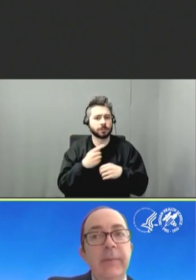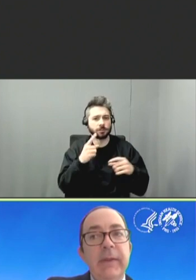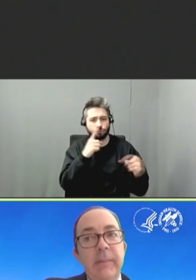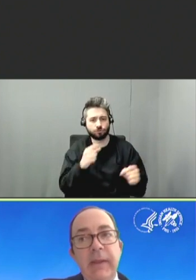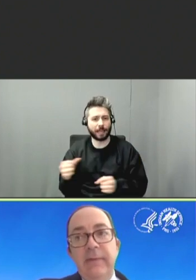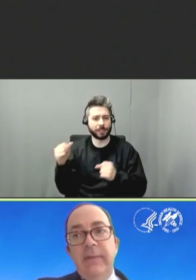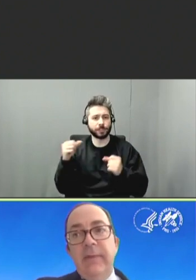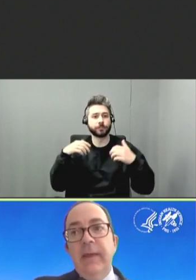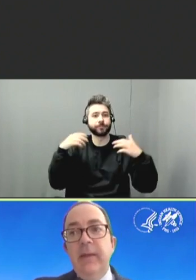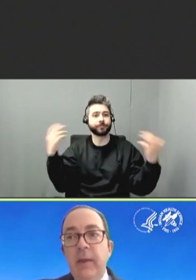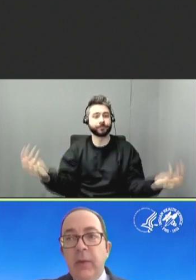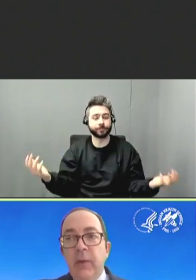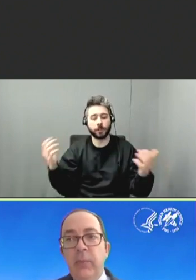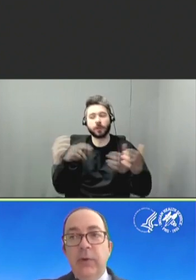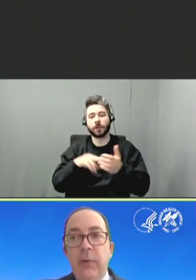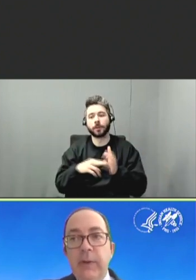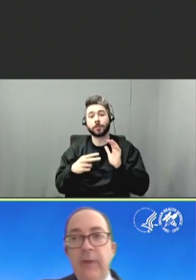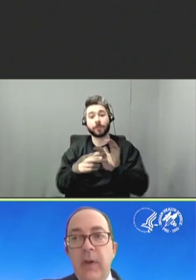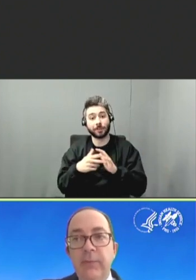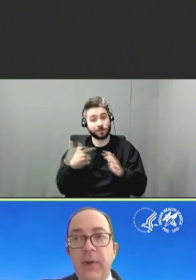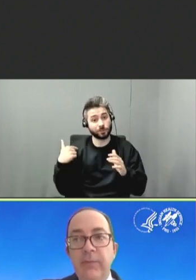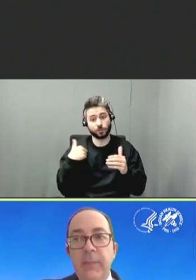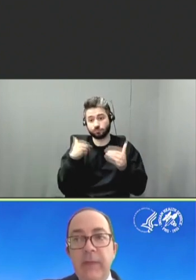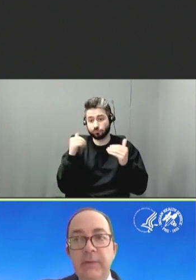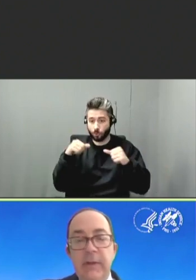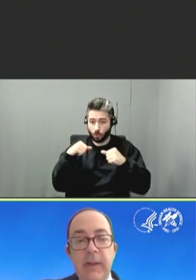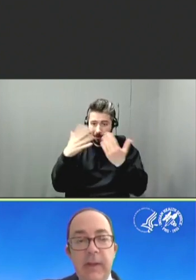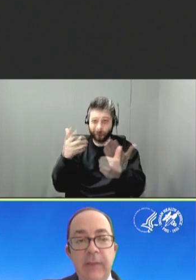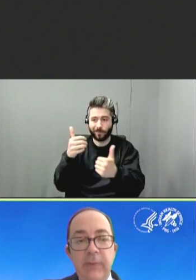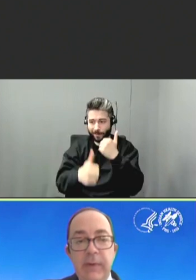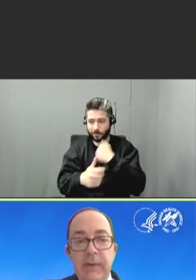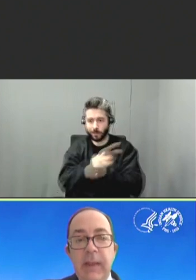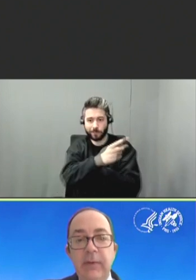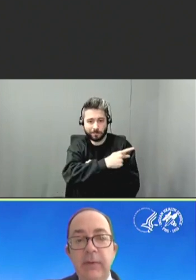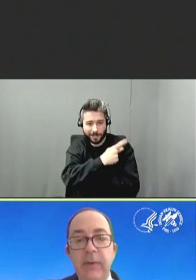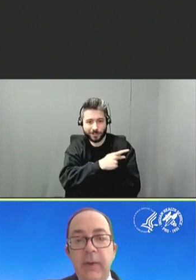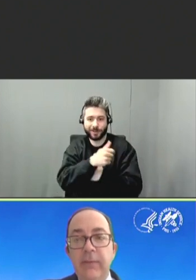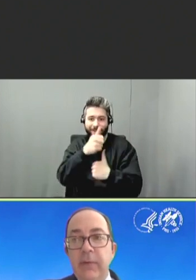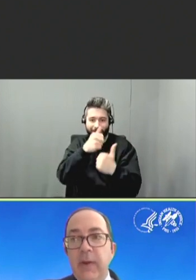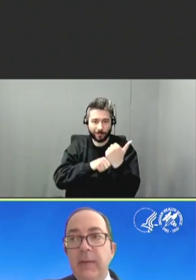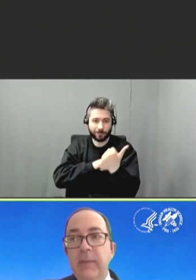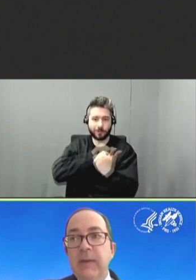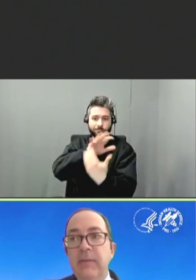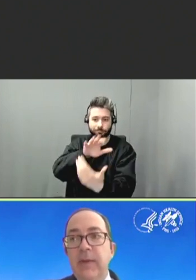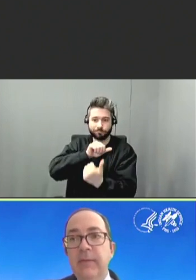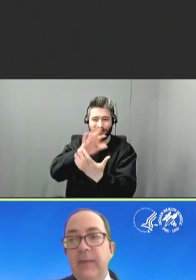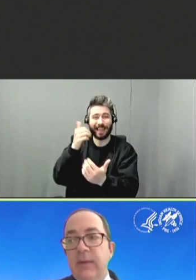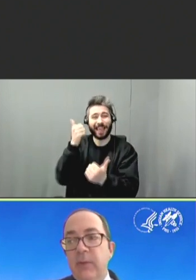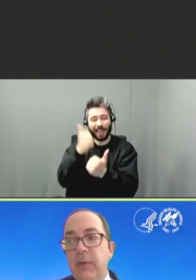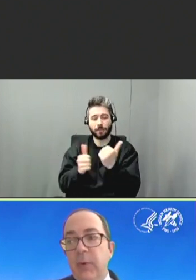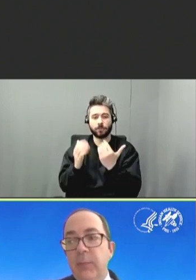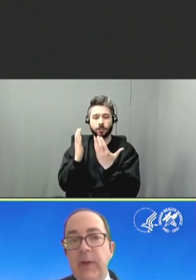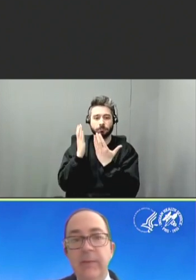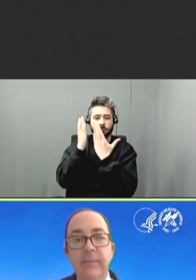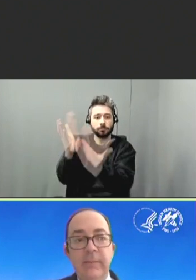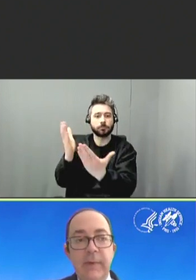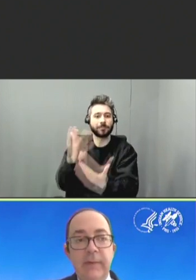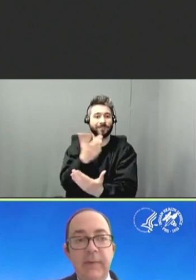Simply it means that we are going to offer every patient at every encounter every recommended vaccine when appropriate.